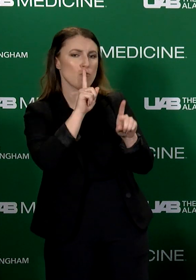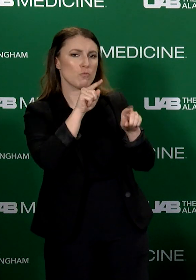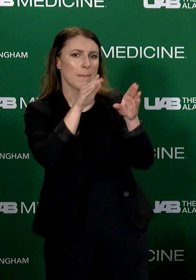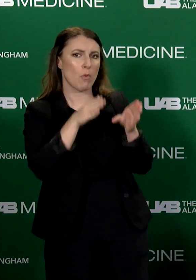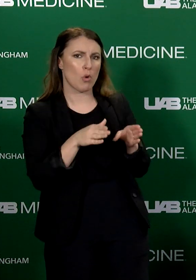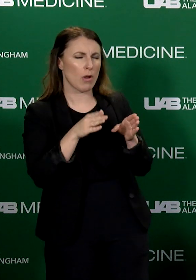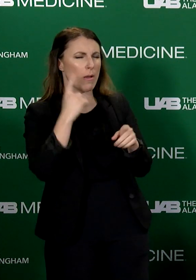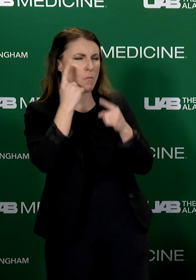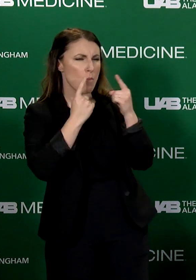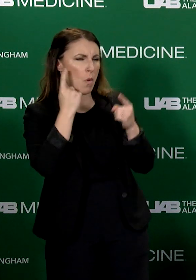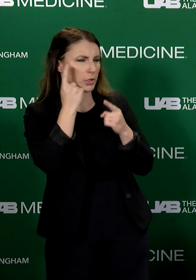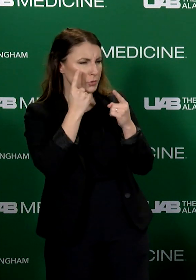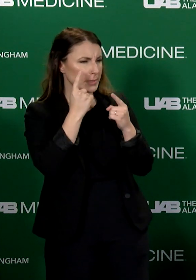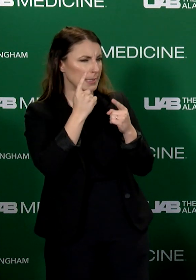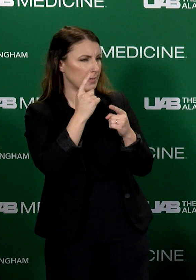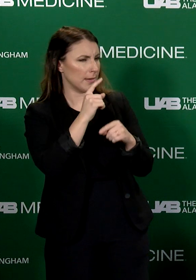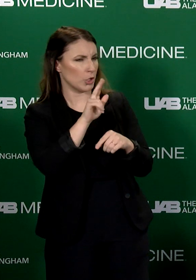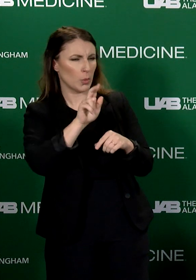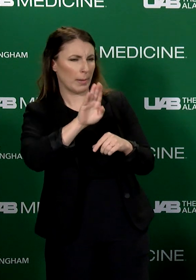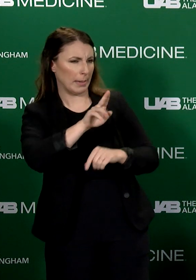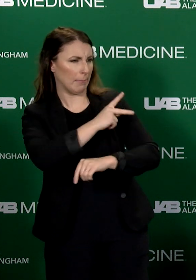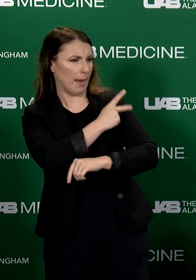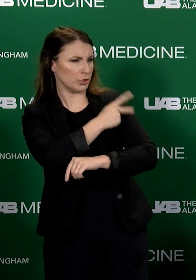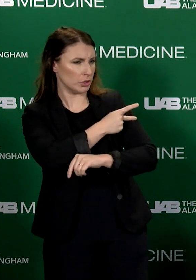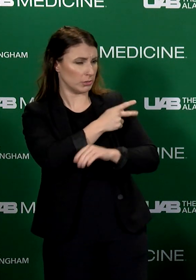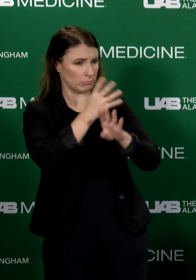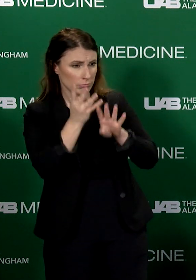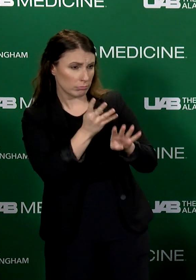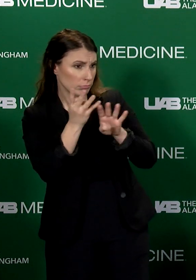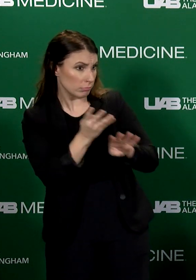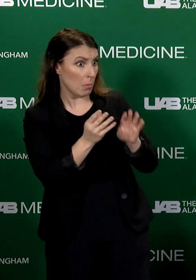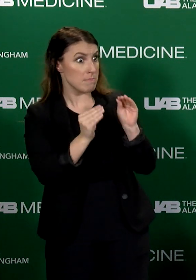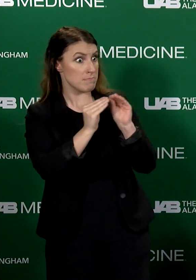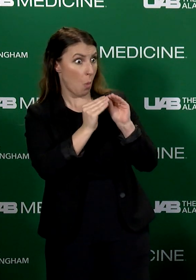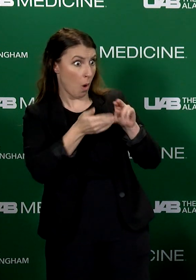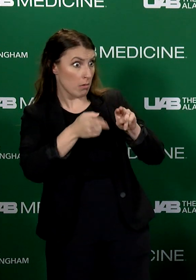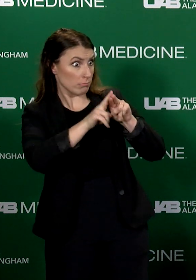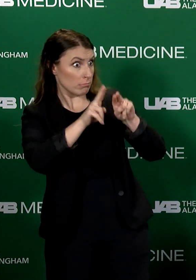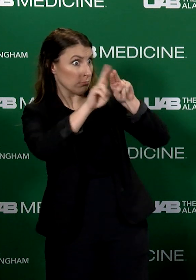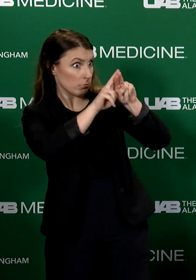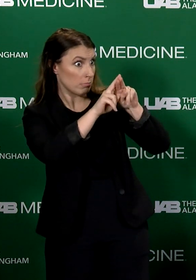patient flow are we seeing a lot more patients recently and are you already